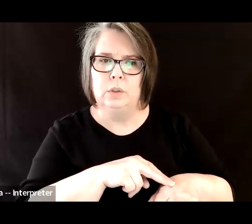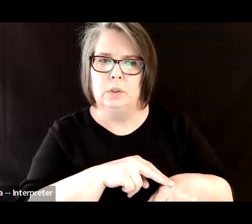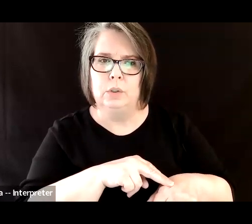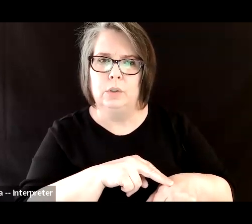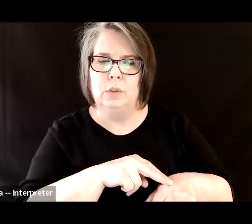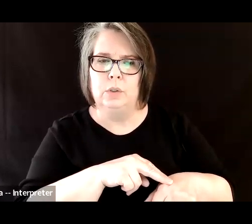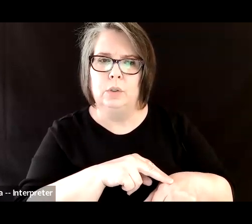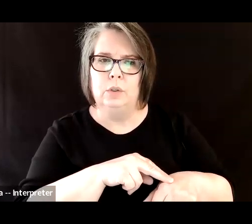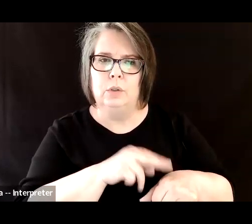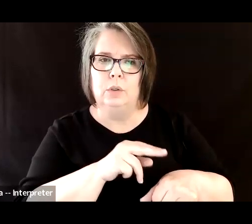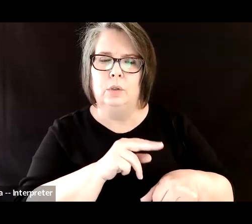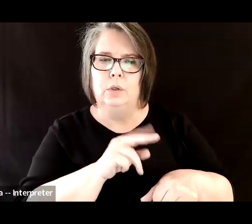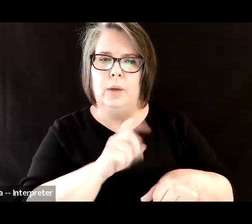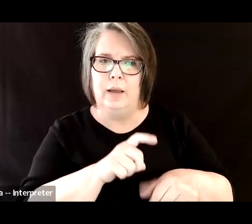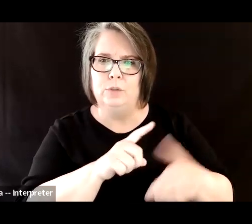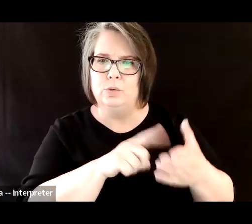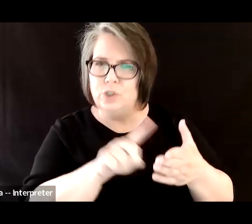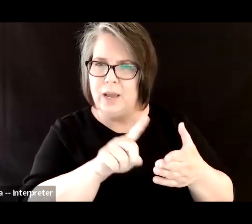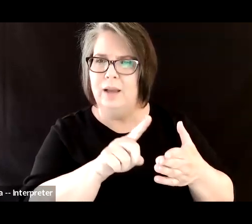any of those things. But I think generally speaking,